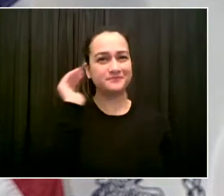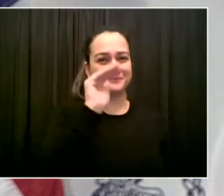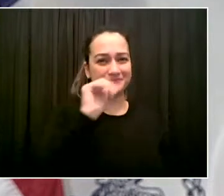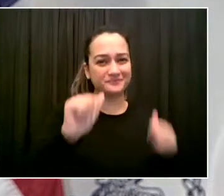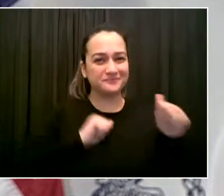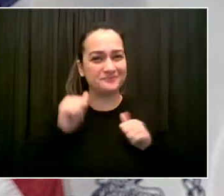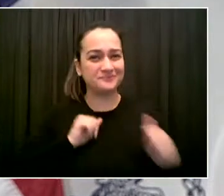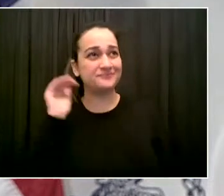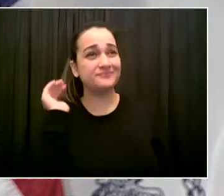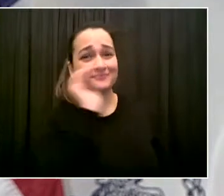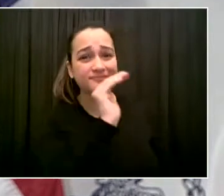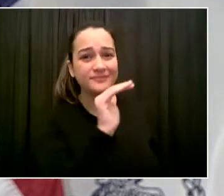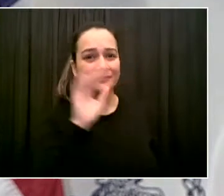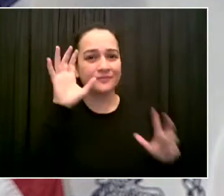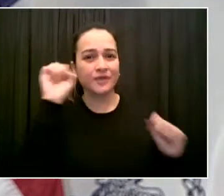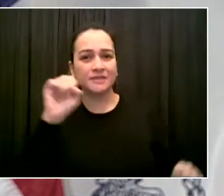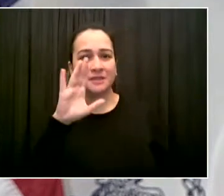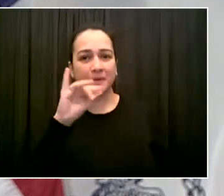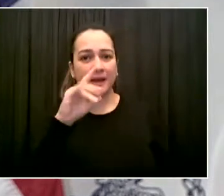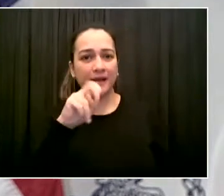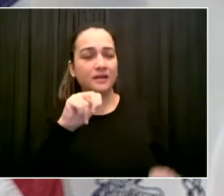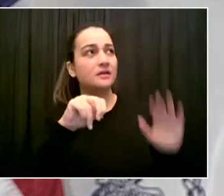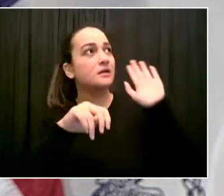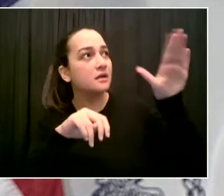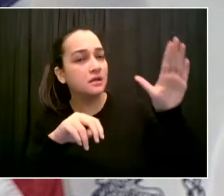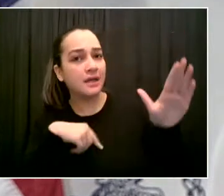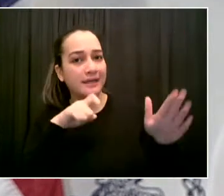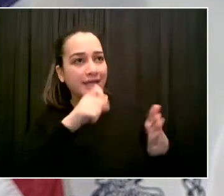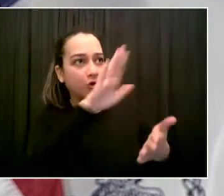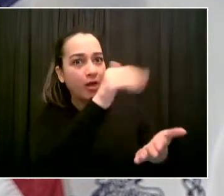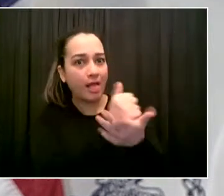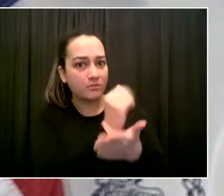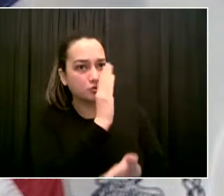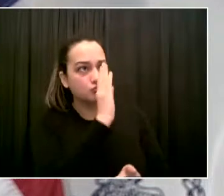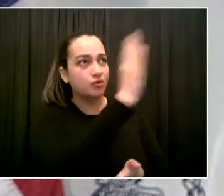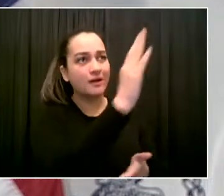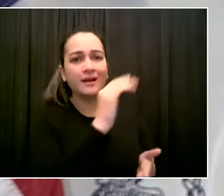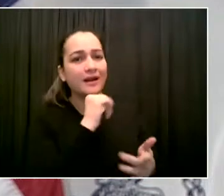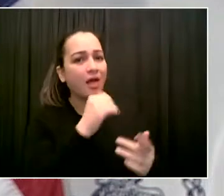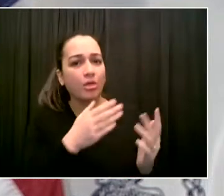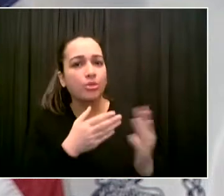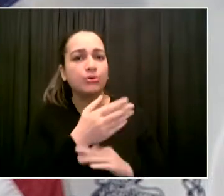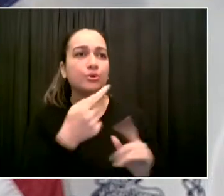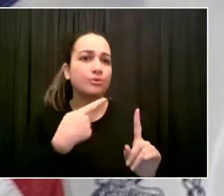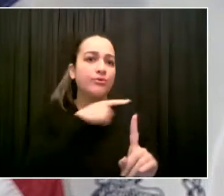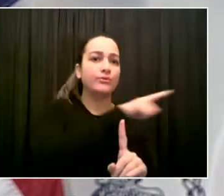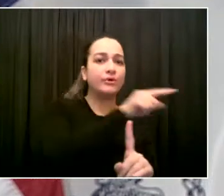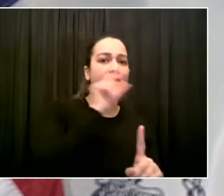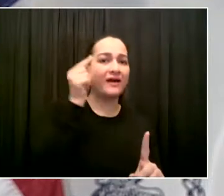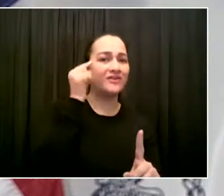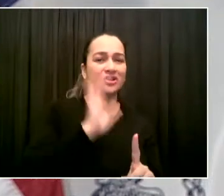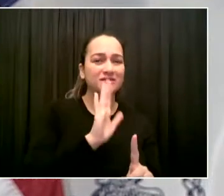TO CHANGE THE RULES TO PPVROII DE VACCINE DIRECTLY AND WITHOUT RSTIISNG ATTACHED TO MAJOR CITIES WHICH HAS LARGE HEALTH SYSTEMS OF PUBLIC